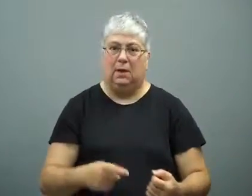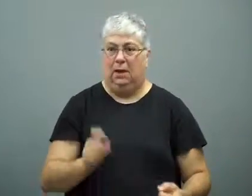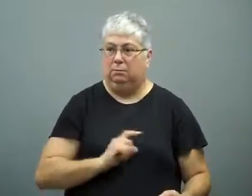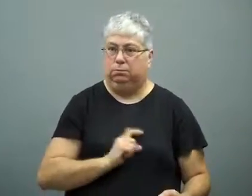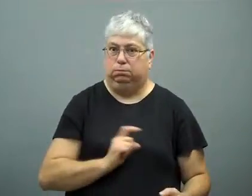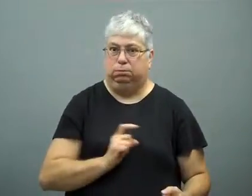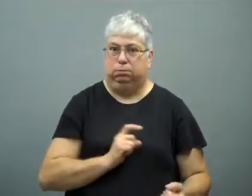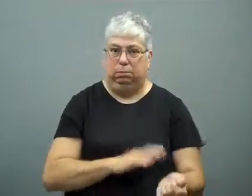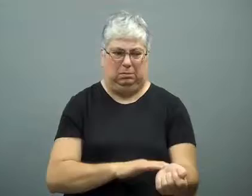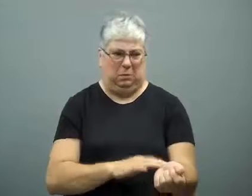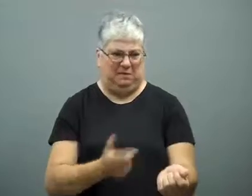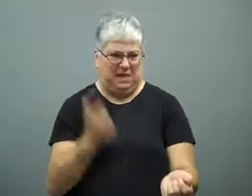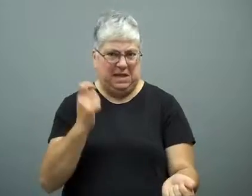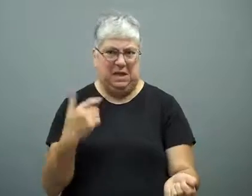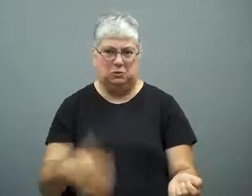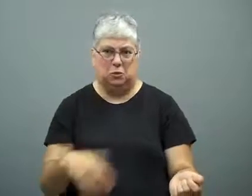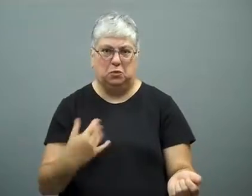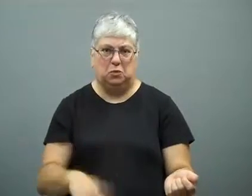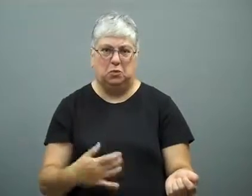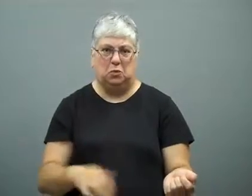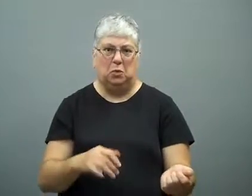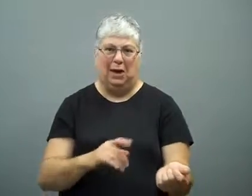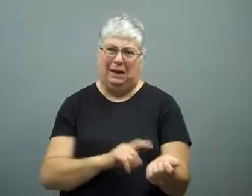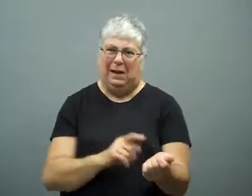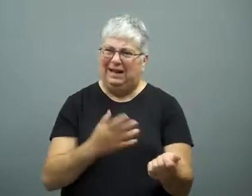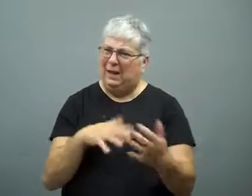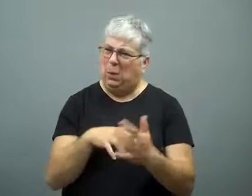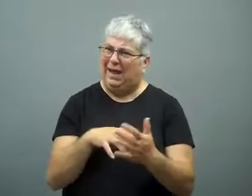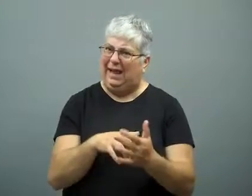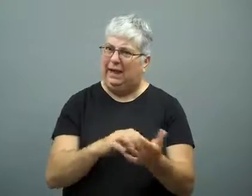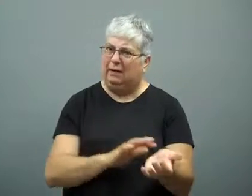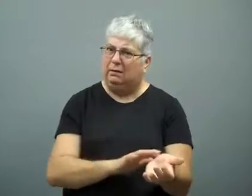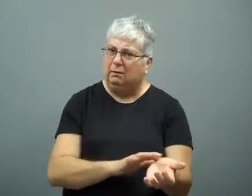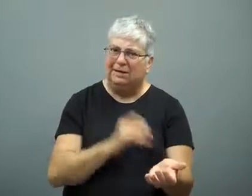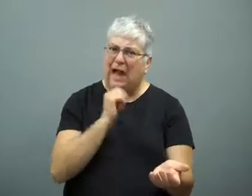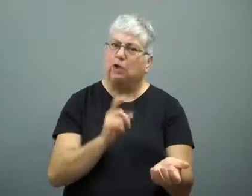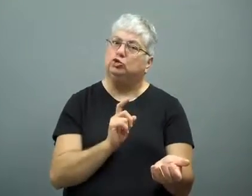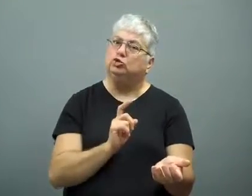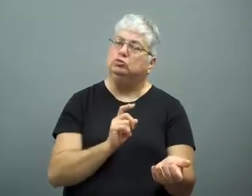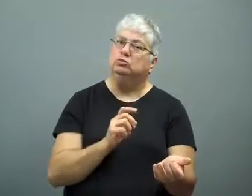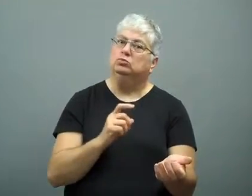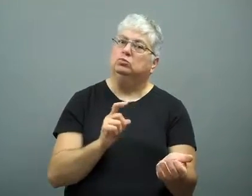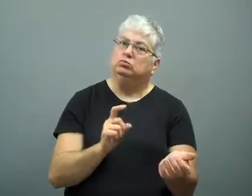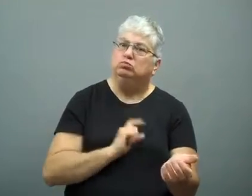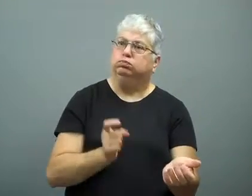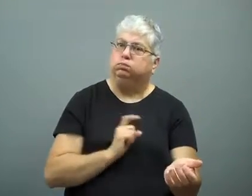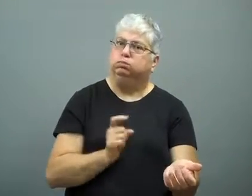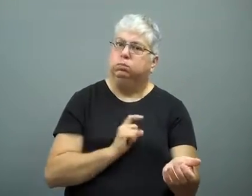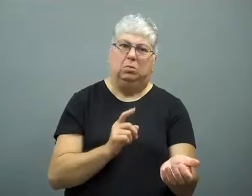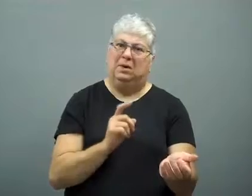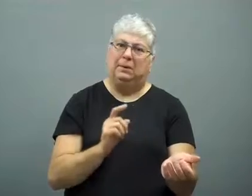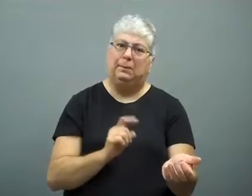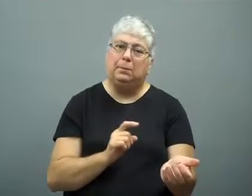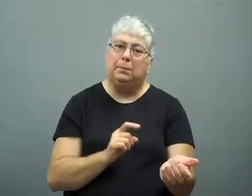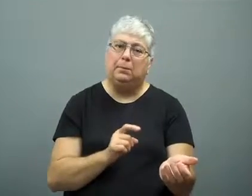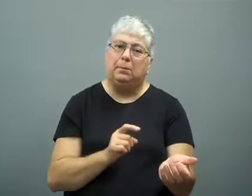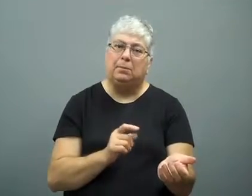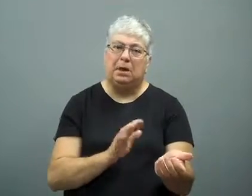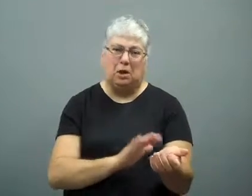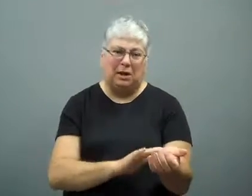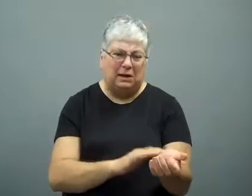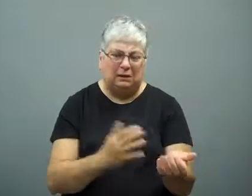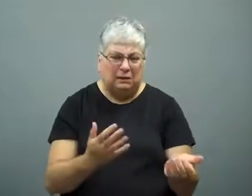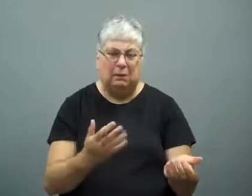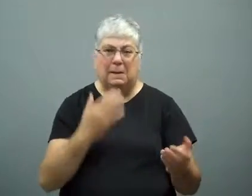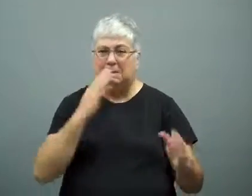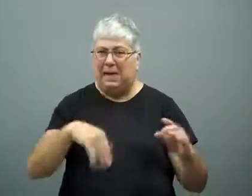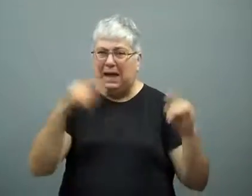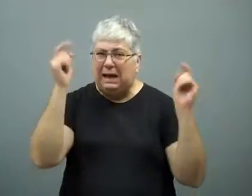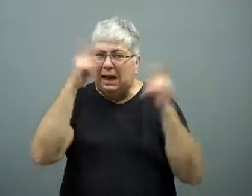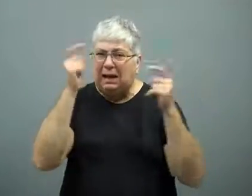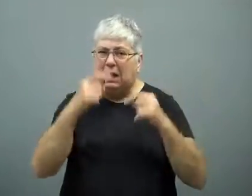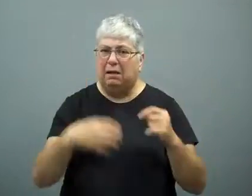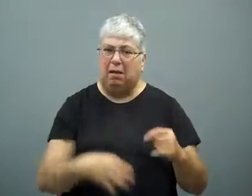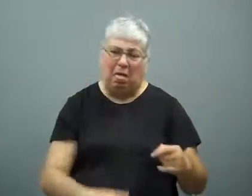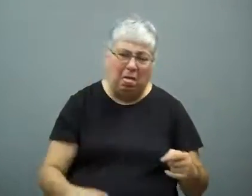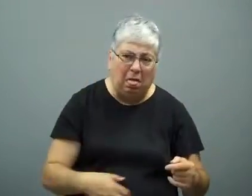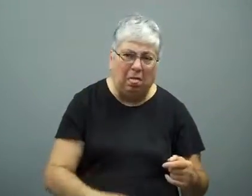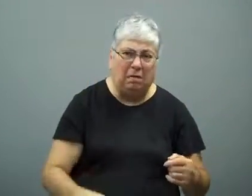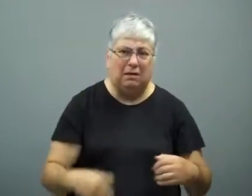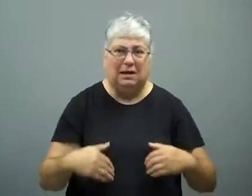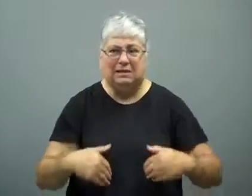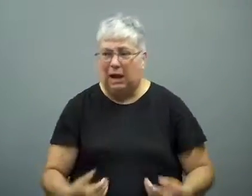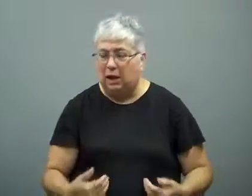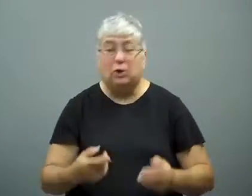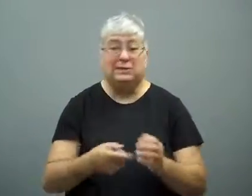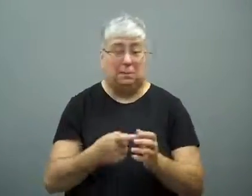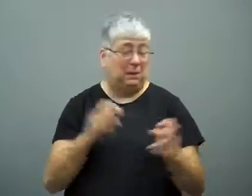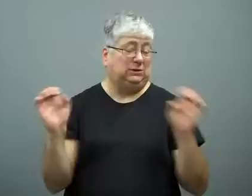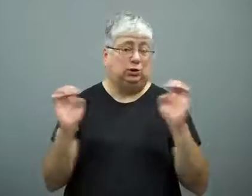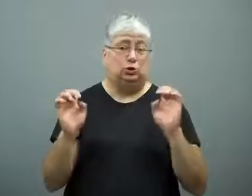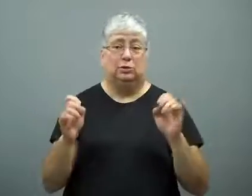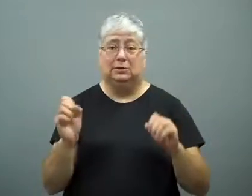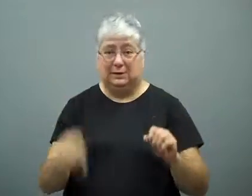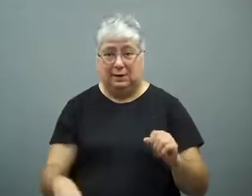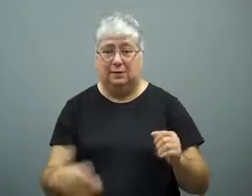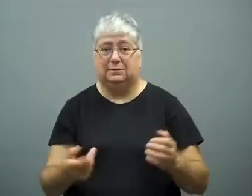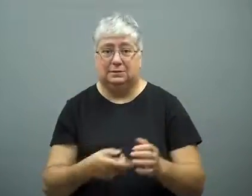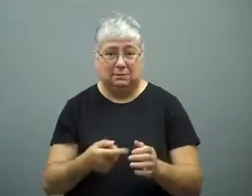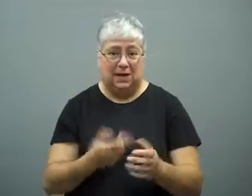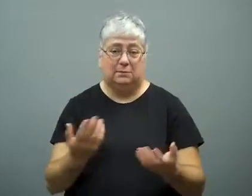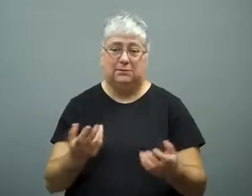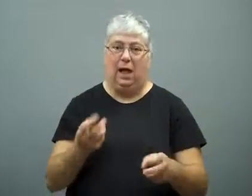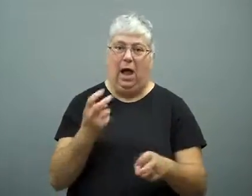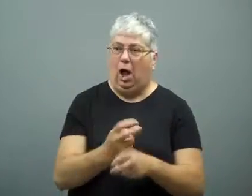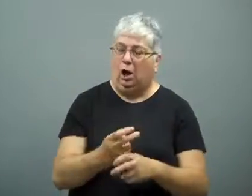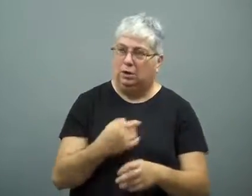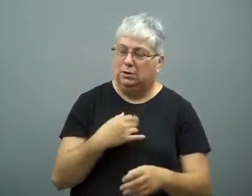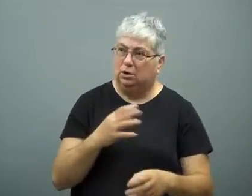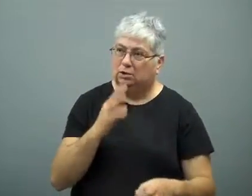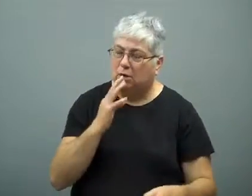rapid and weak pulse, severe headaches, nausea, fatigue,